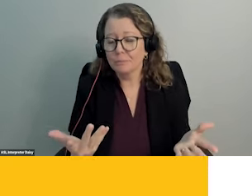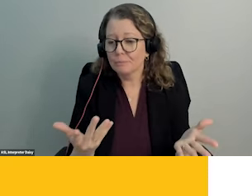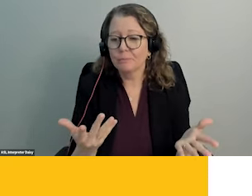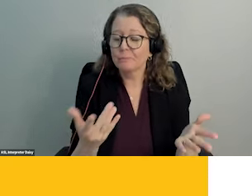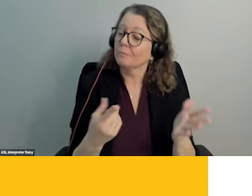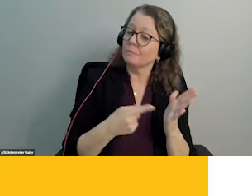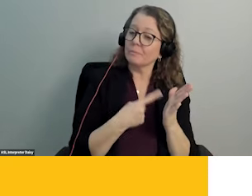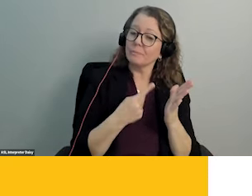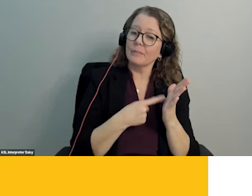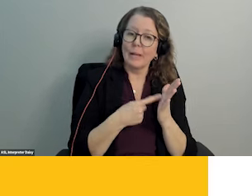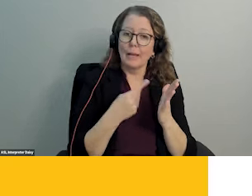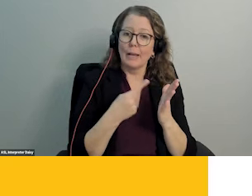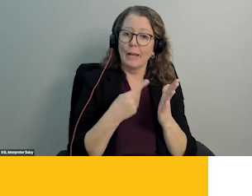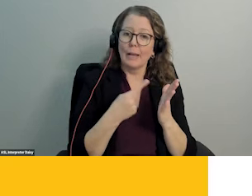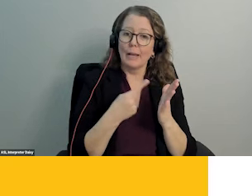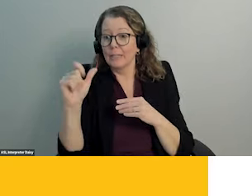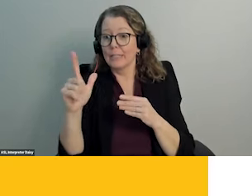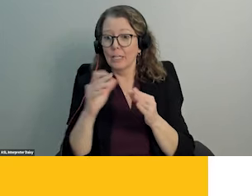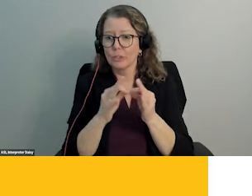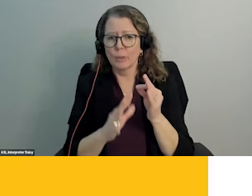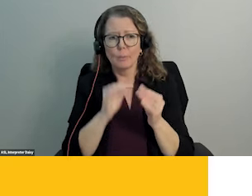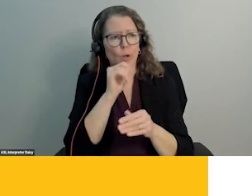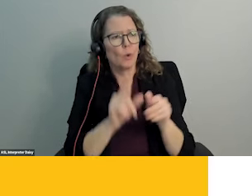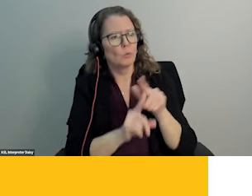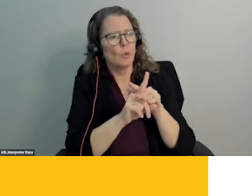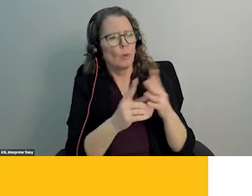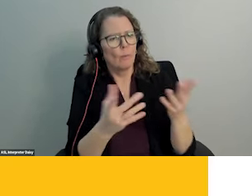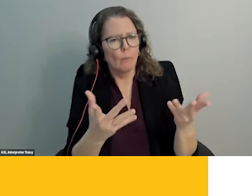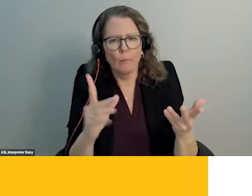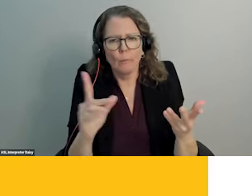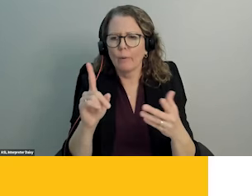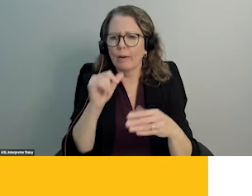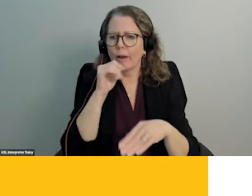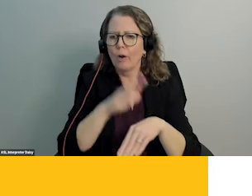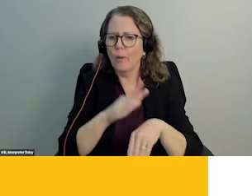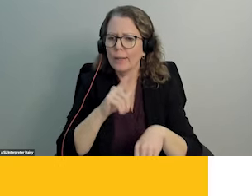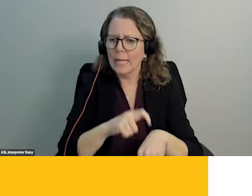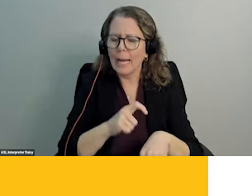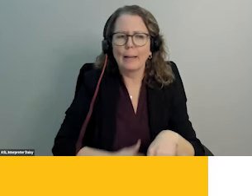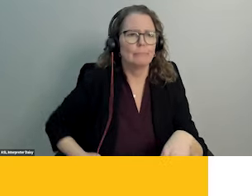Sometimes ASL interpreters don't show up on time. Sometimes there's miscommunication